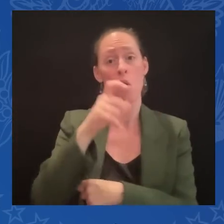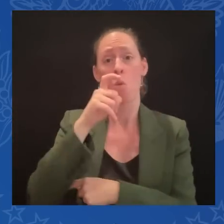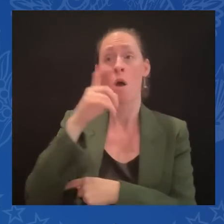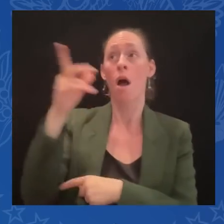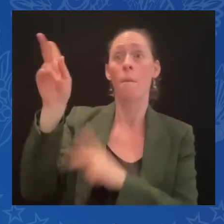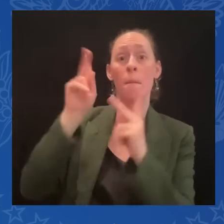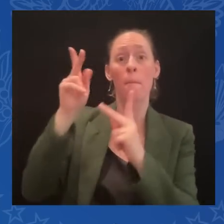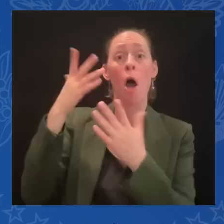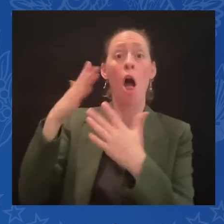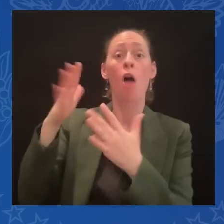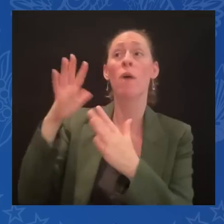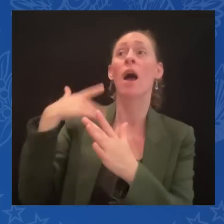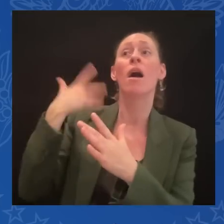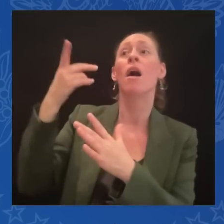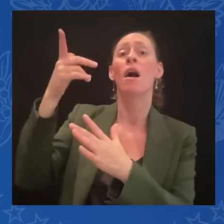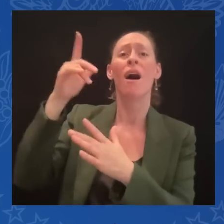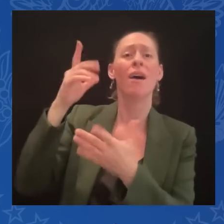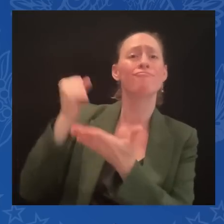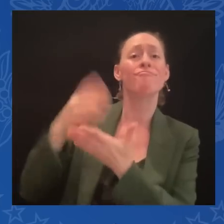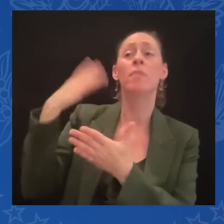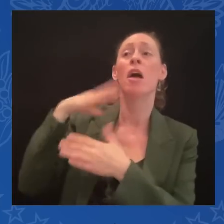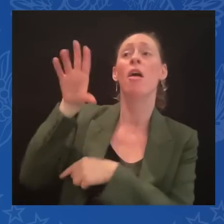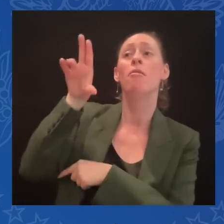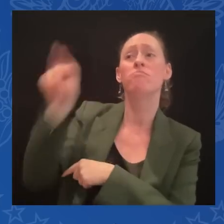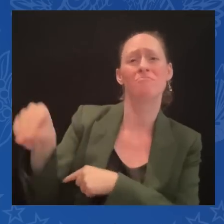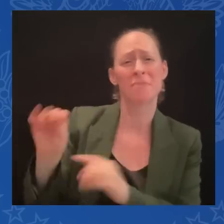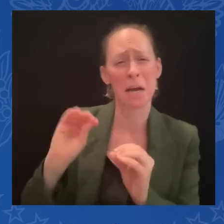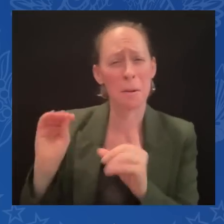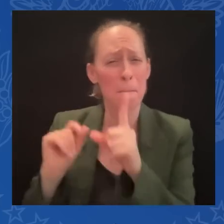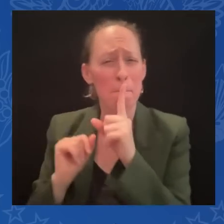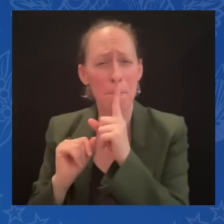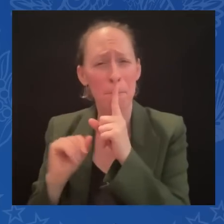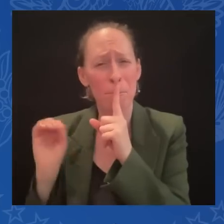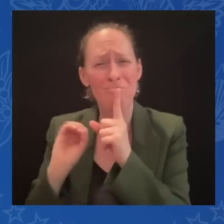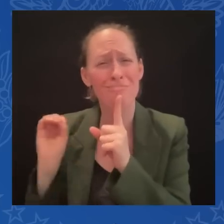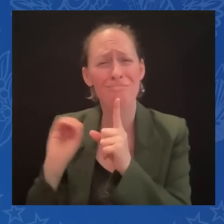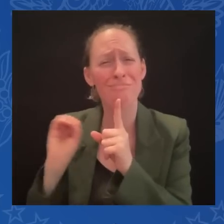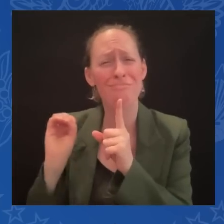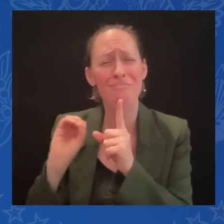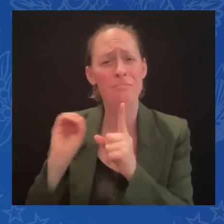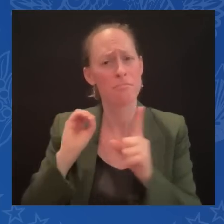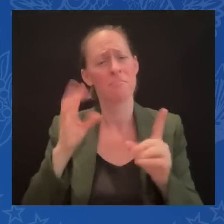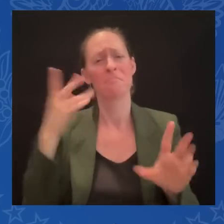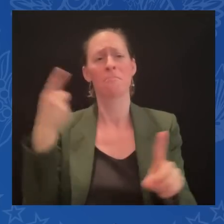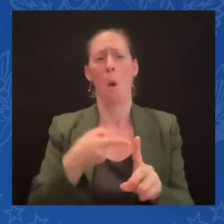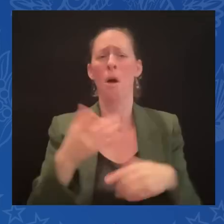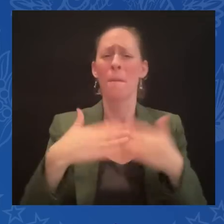in the heartland, in the small towns, in every part of this country -- to raise their kids on a good paycheck